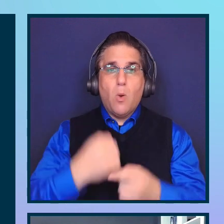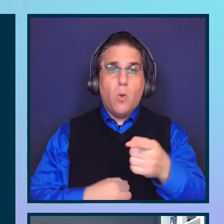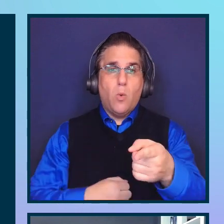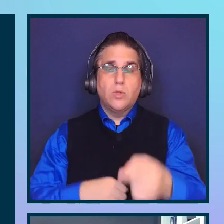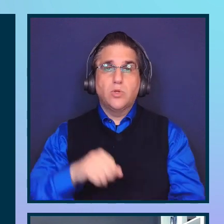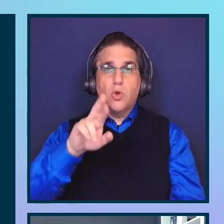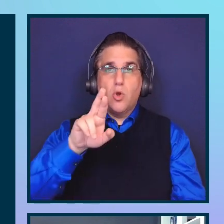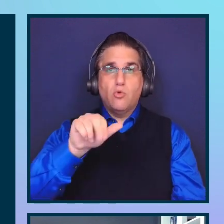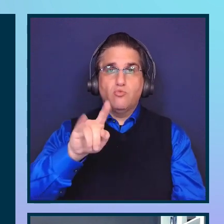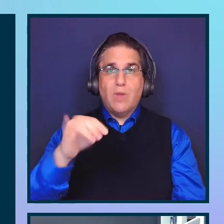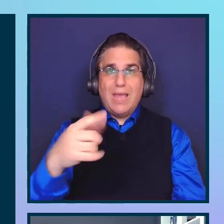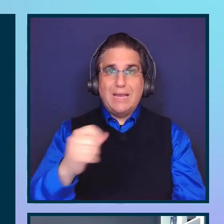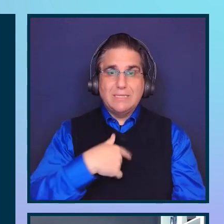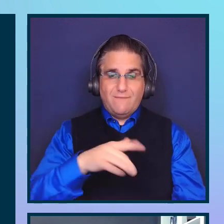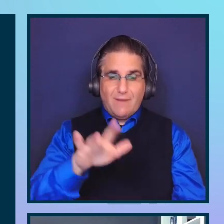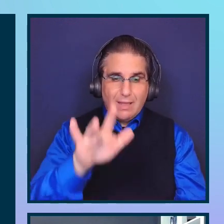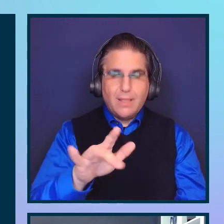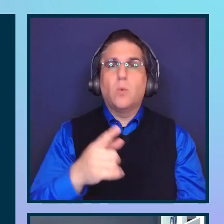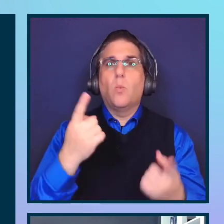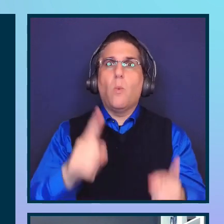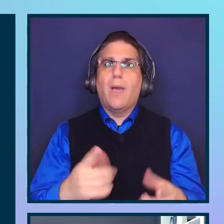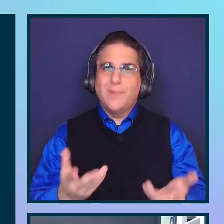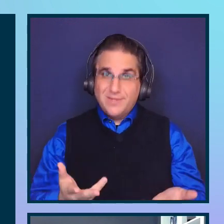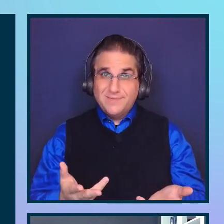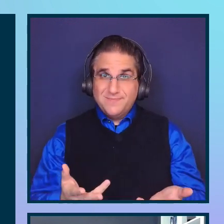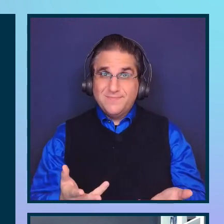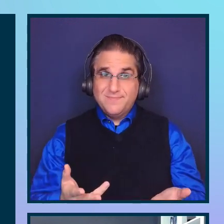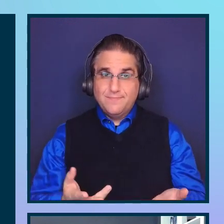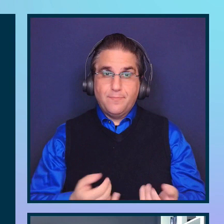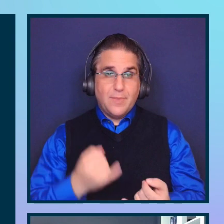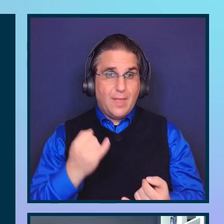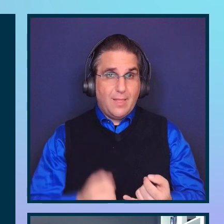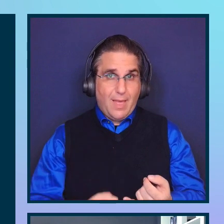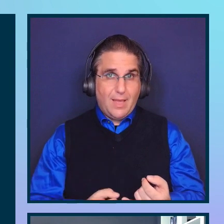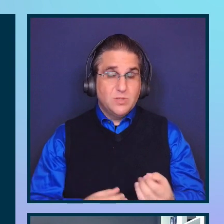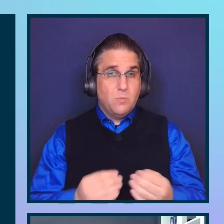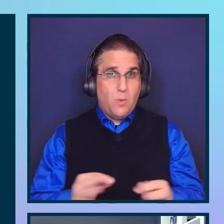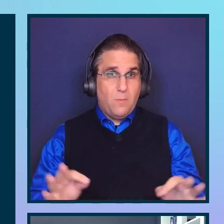And lastly, this is more important, is the amount of interactions that we